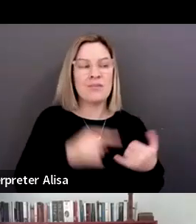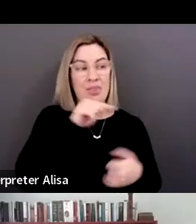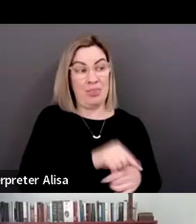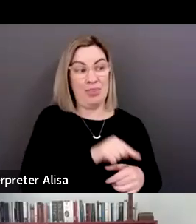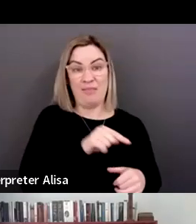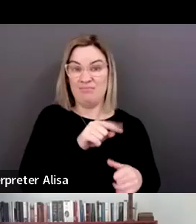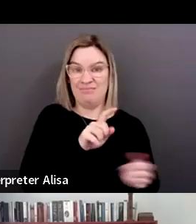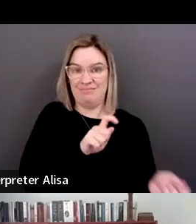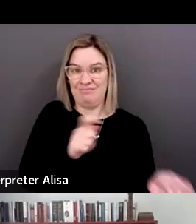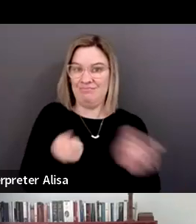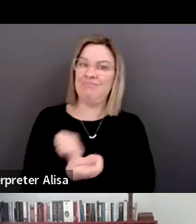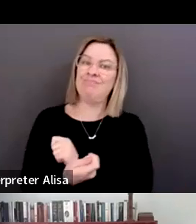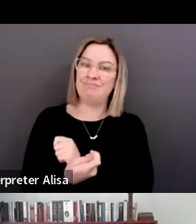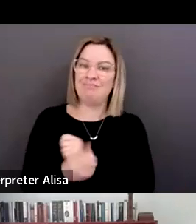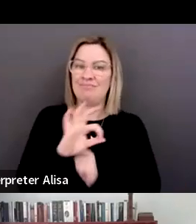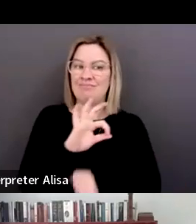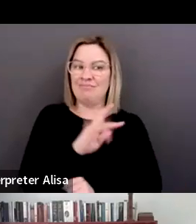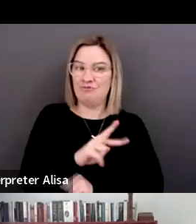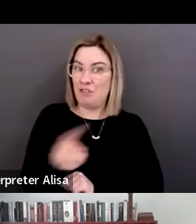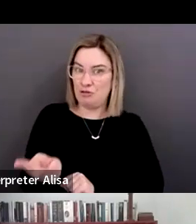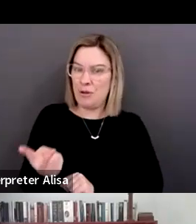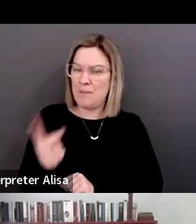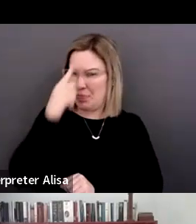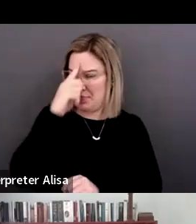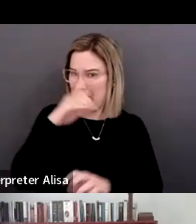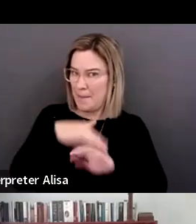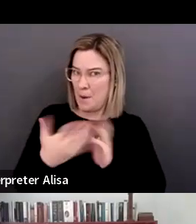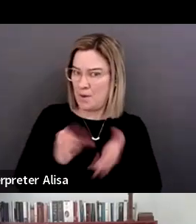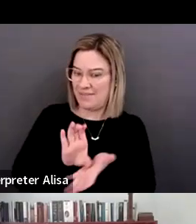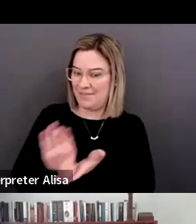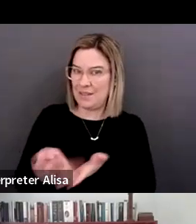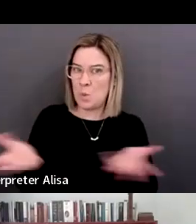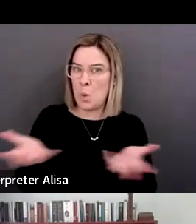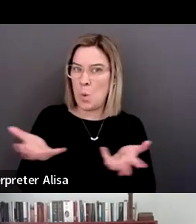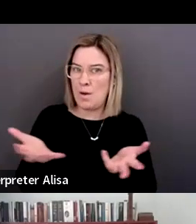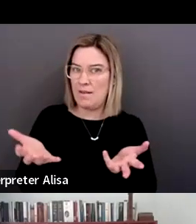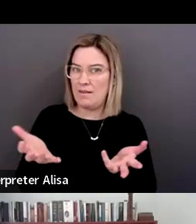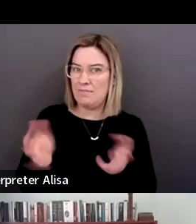industries, environmental destruction, coal, oil, and gas projects, you know,